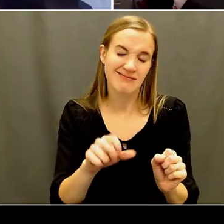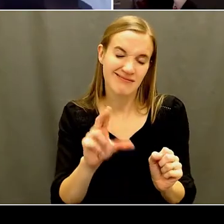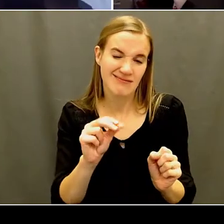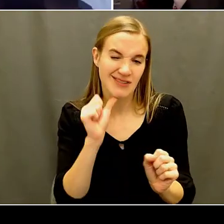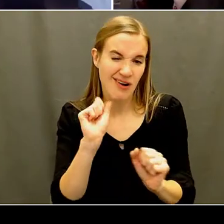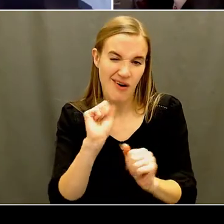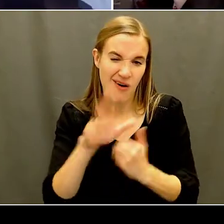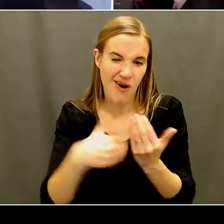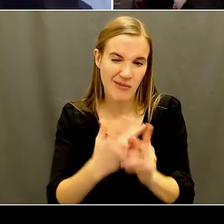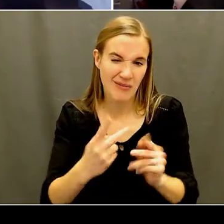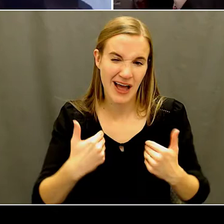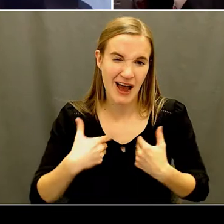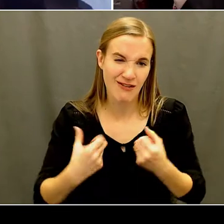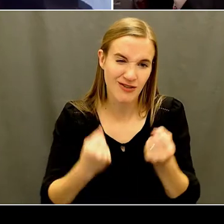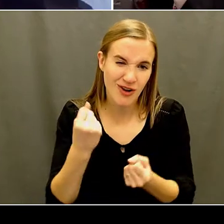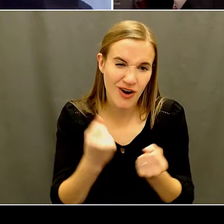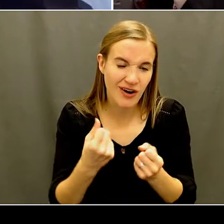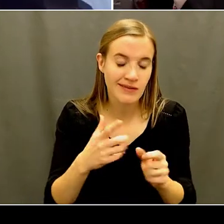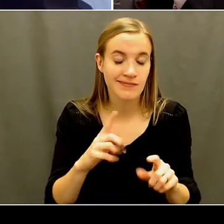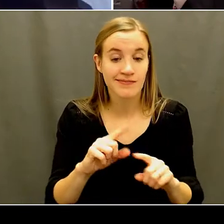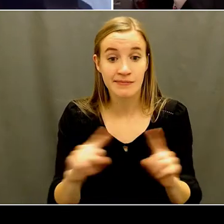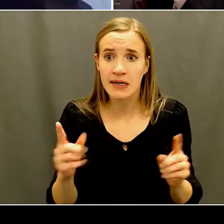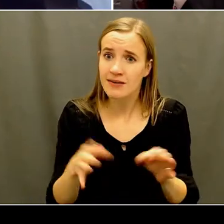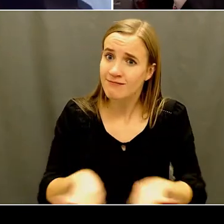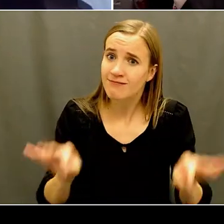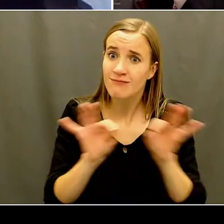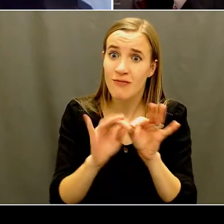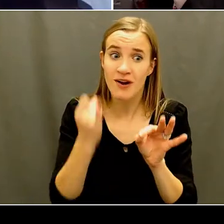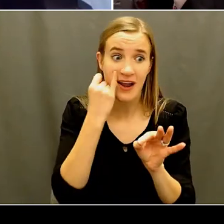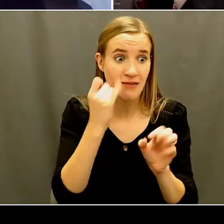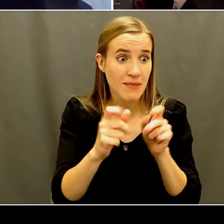would also say like, don't be afraid to ask people if if they're registered to